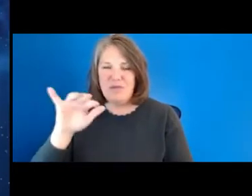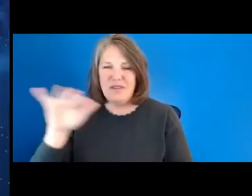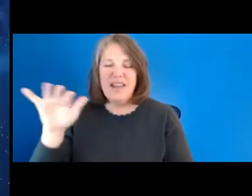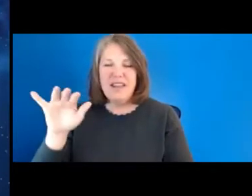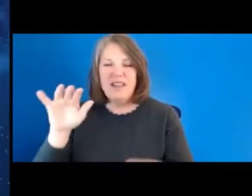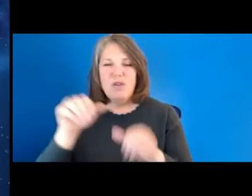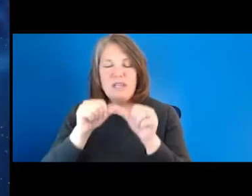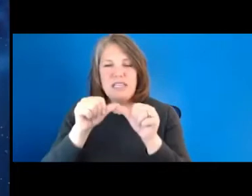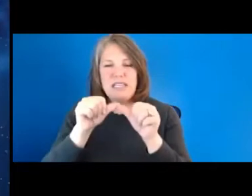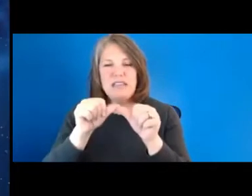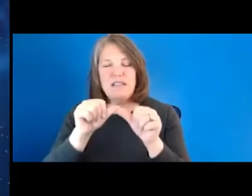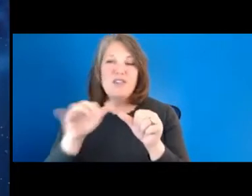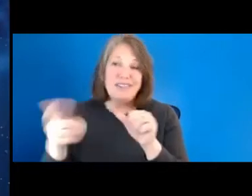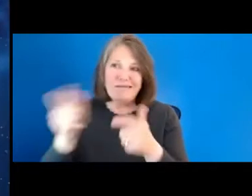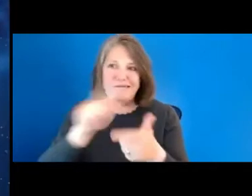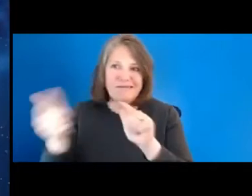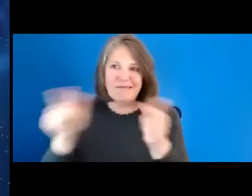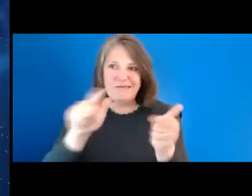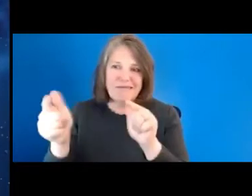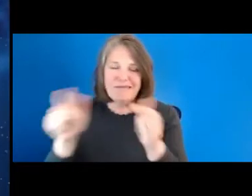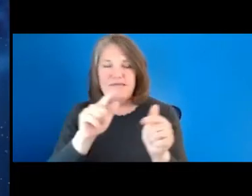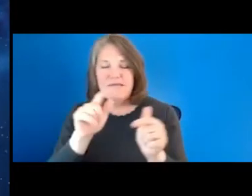16:38:53 [ UNINTELLIGIBLE ] 16:38:56 Inc.